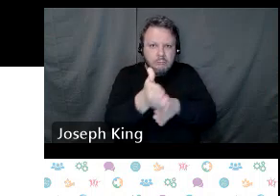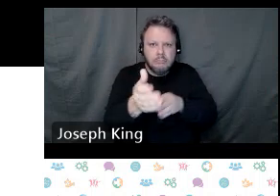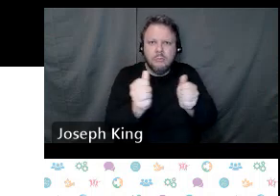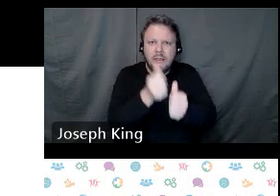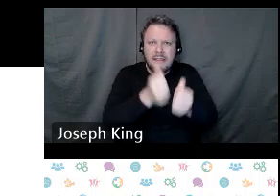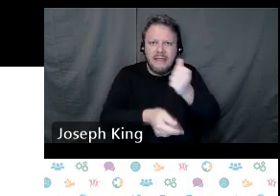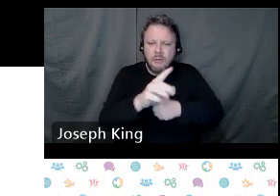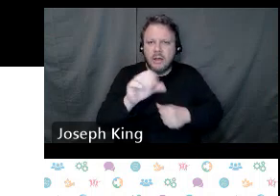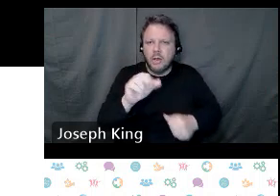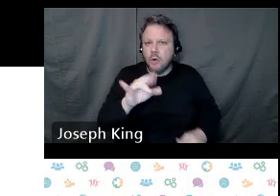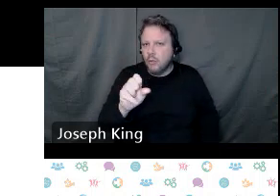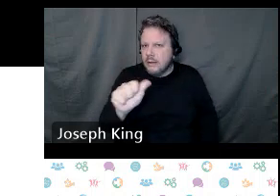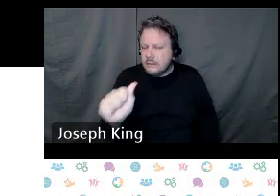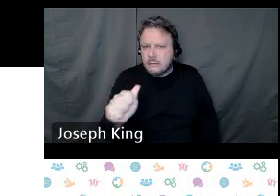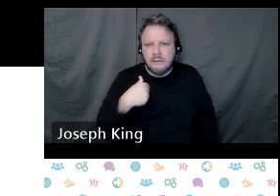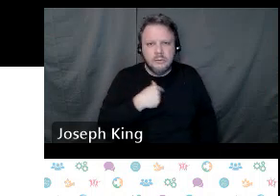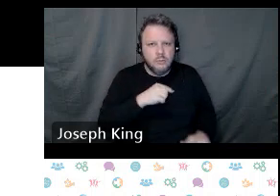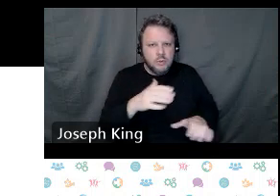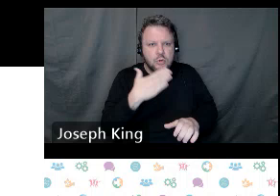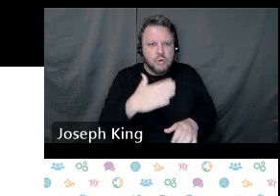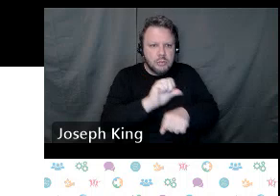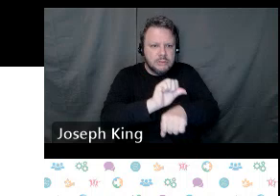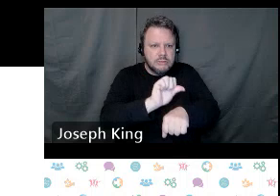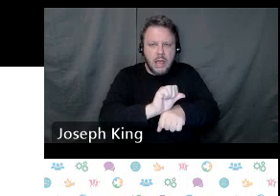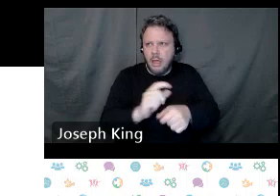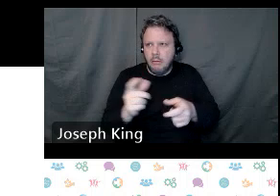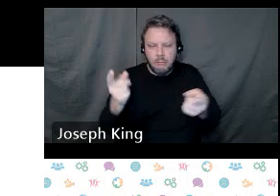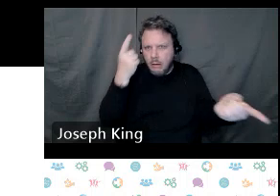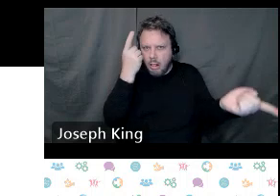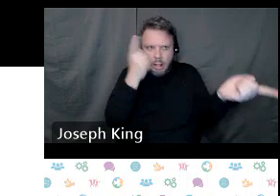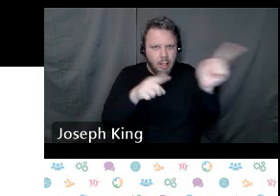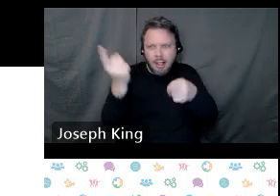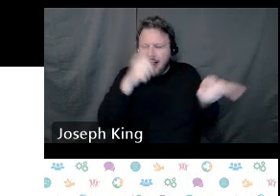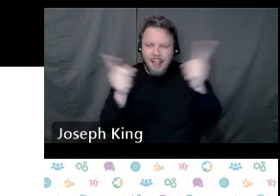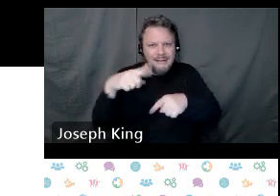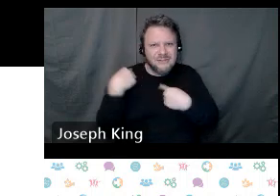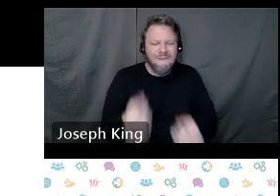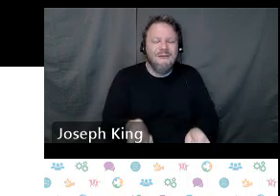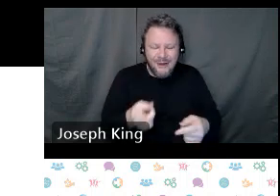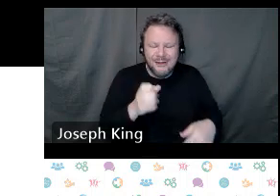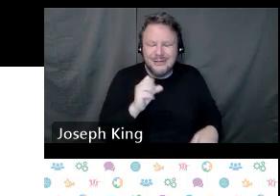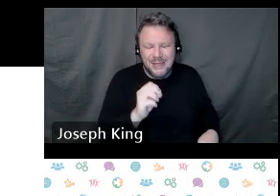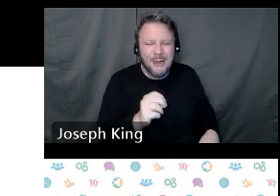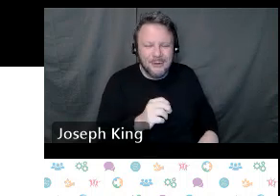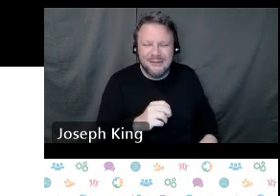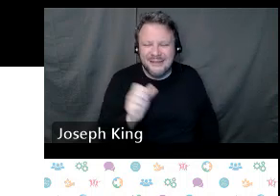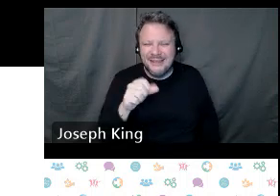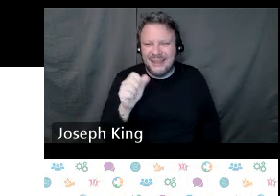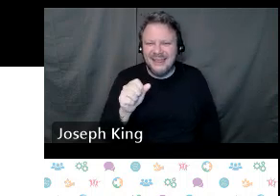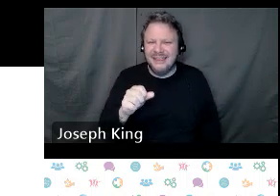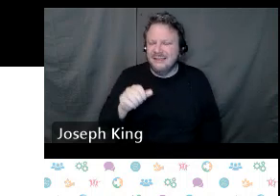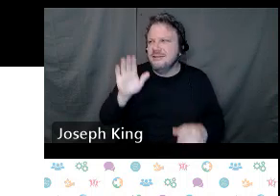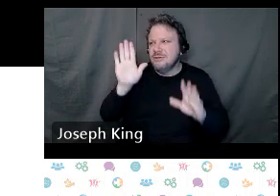Everyone and Carissa, we do a pretty good job of piggybacking off of each other so far. Yeah. So. Great. Great pairing.